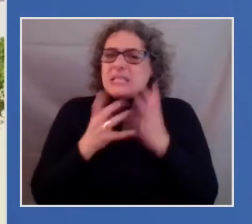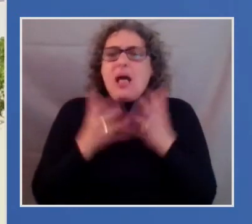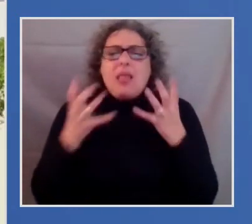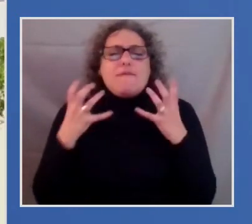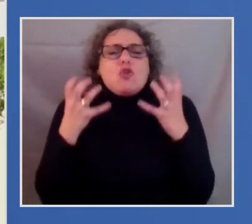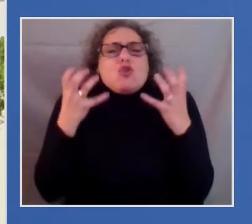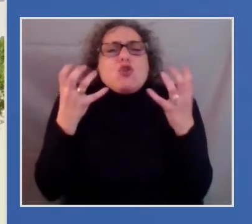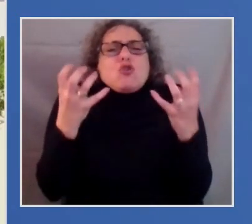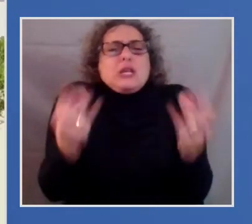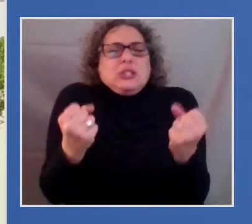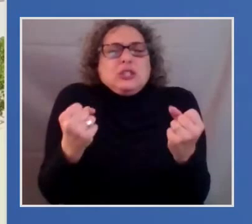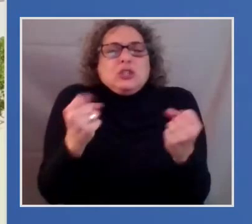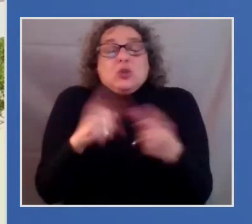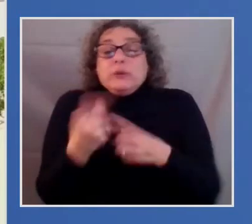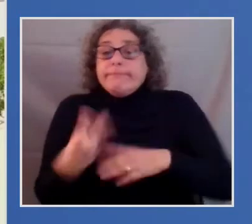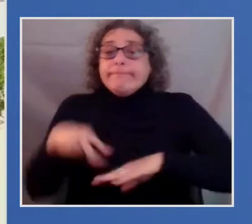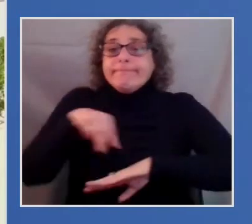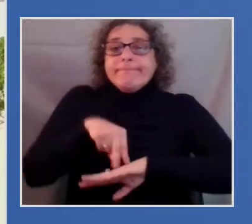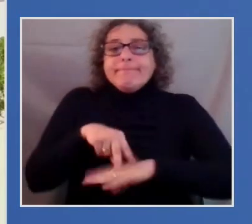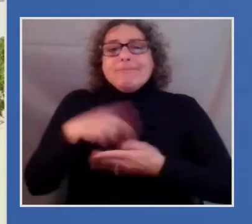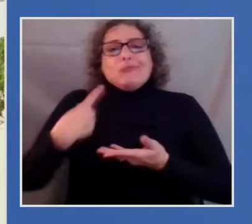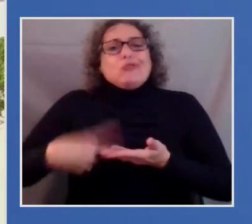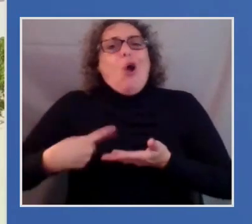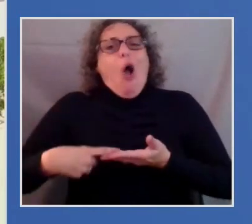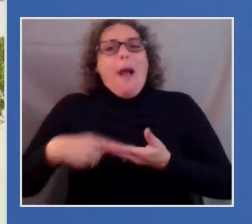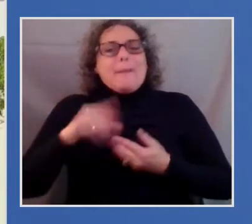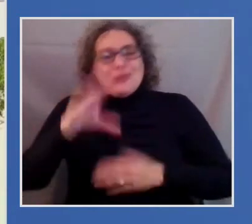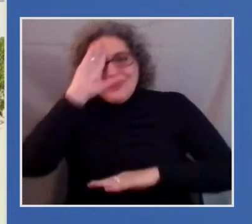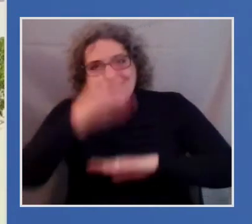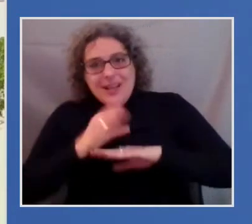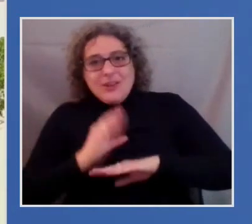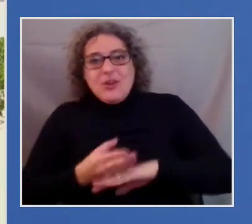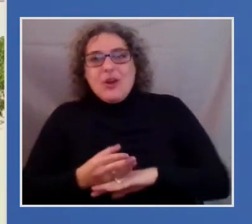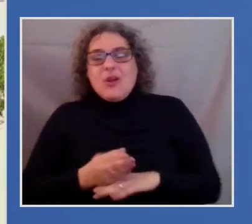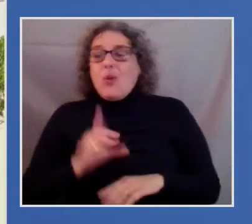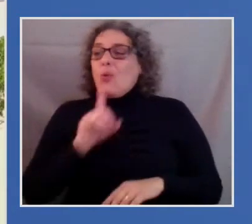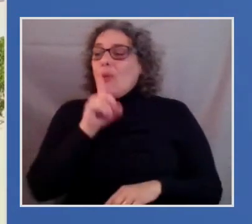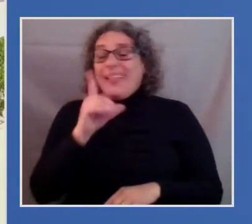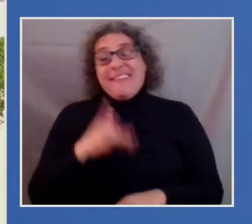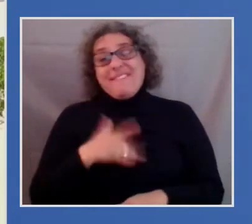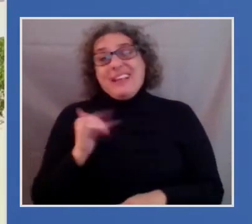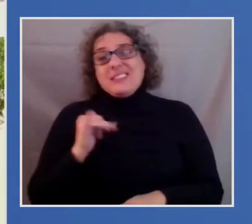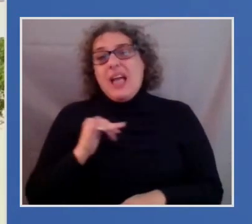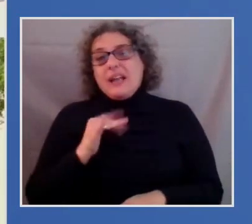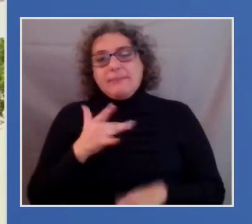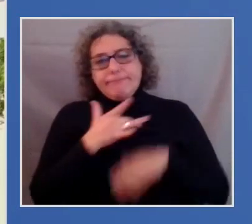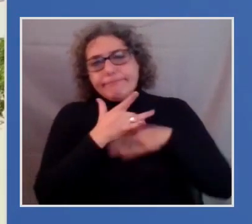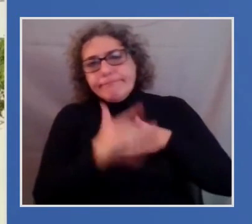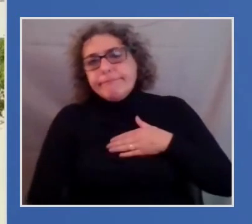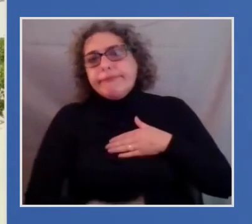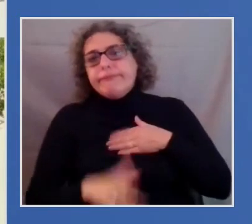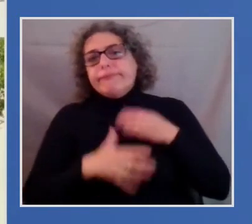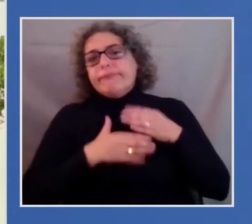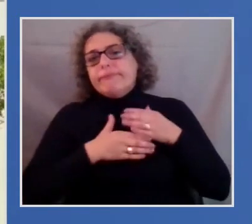AND GIVING FAMILIES A OF COLOR